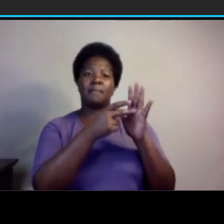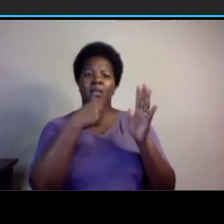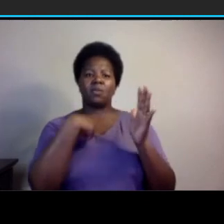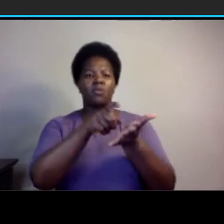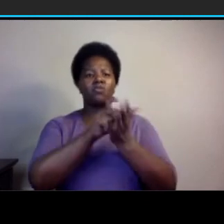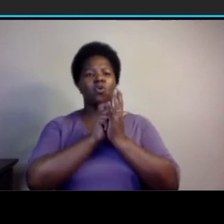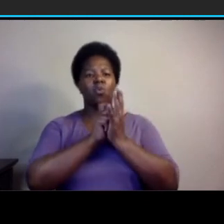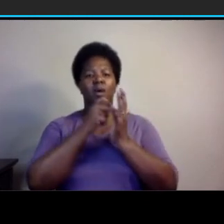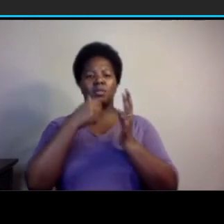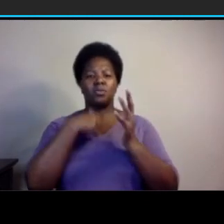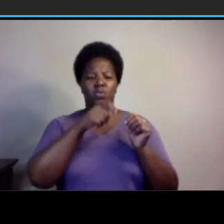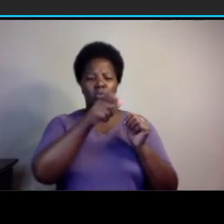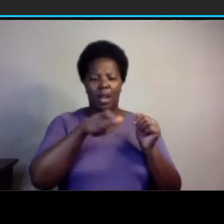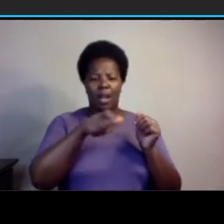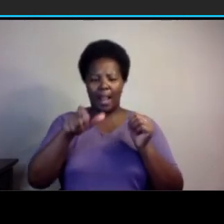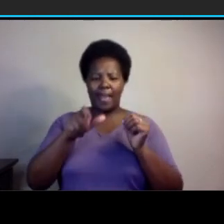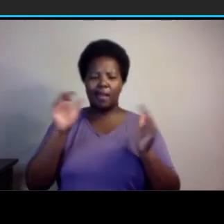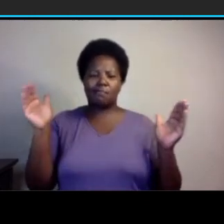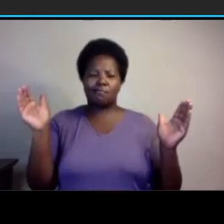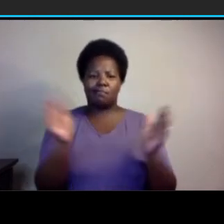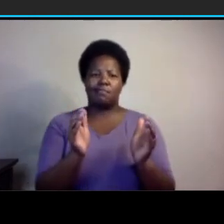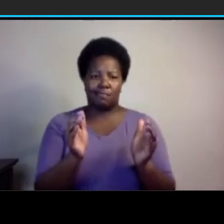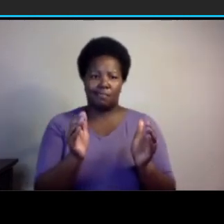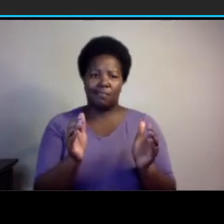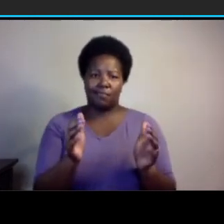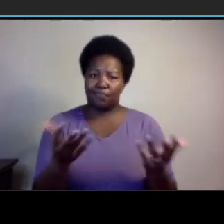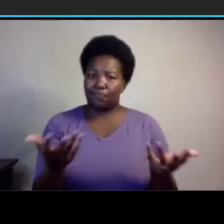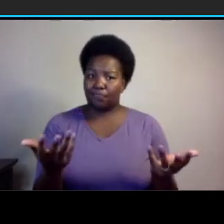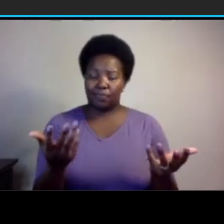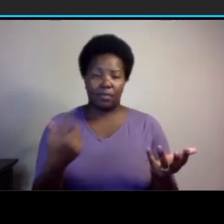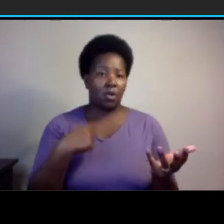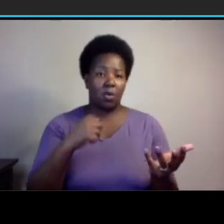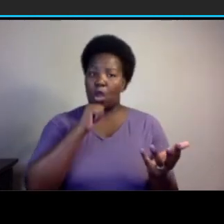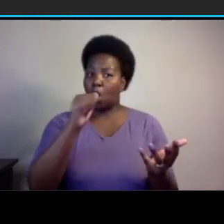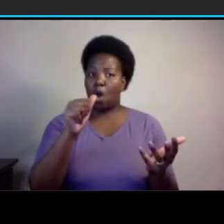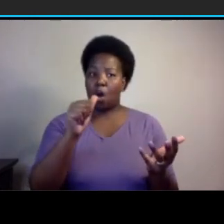and the answer is yes and since we are not reducing the number of lane i guess it was